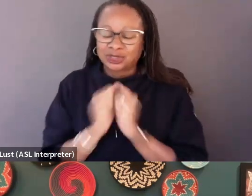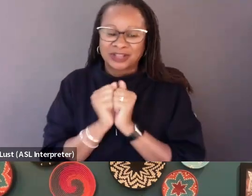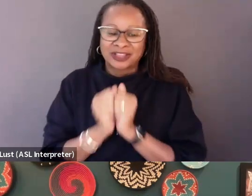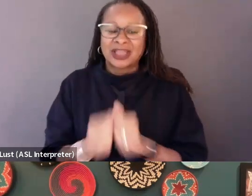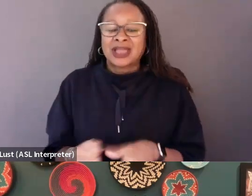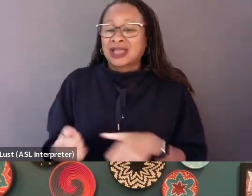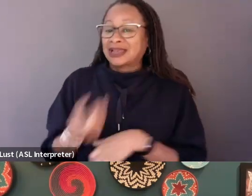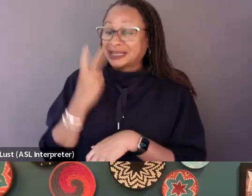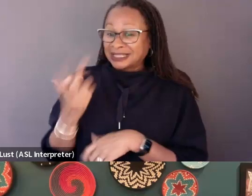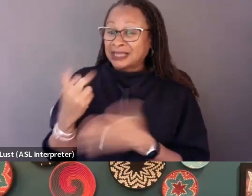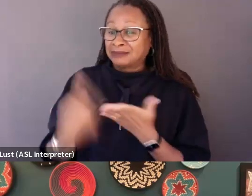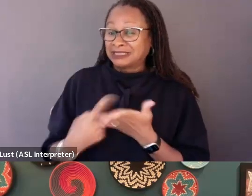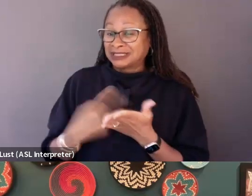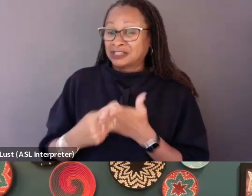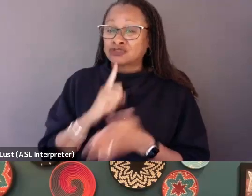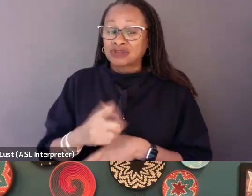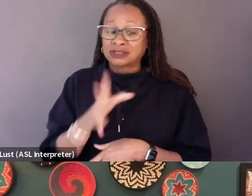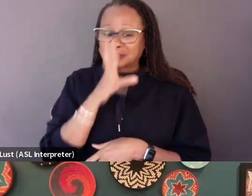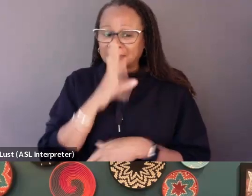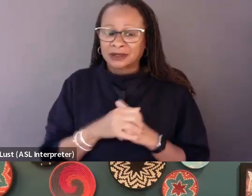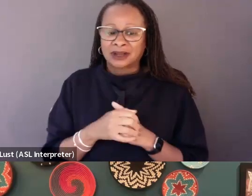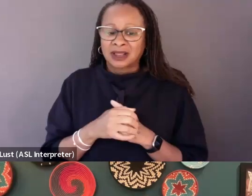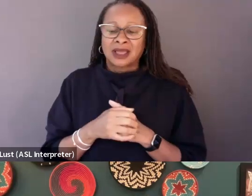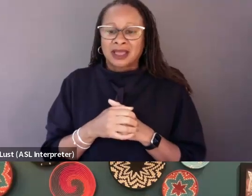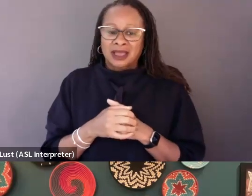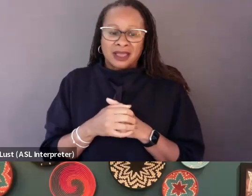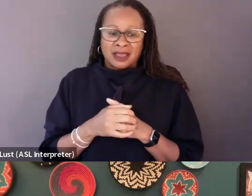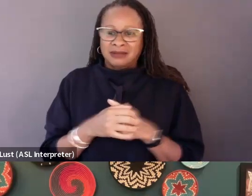talk, get up in a huff, swear never to talk to each other,